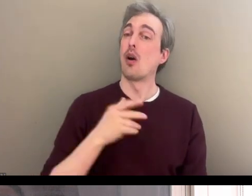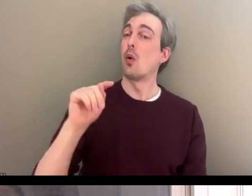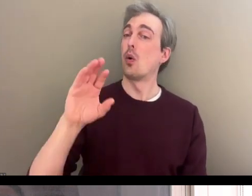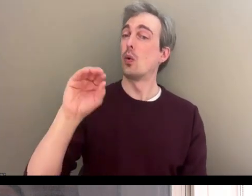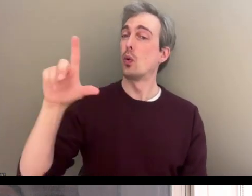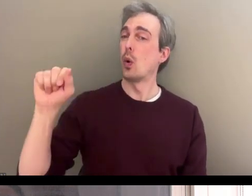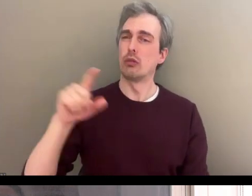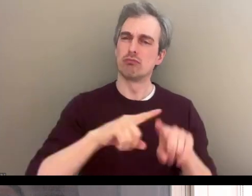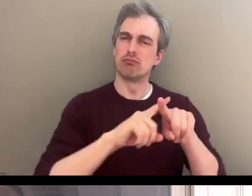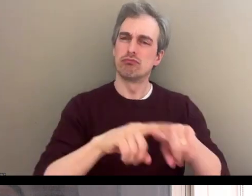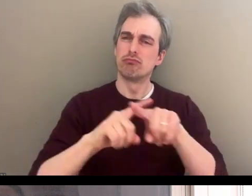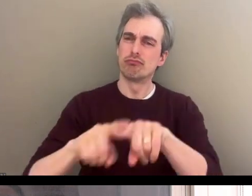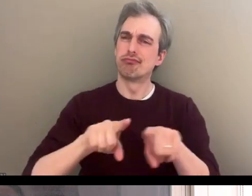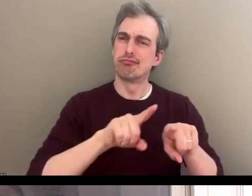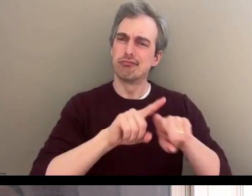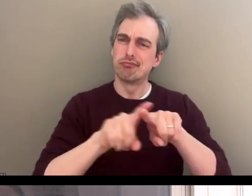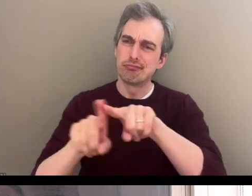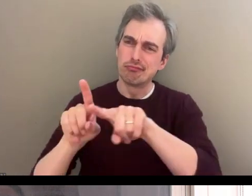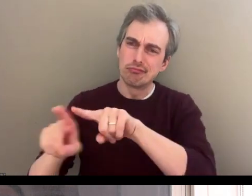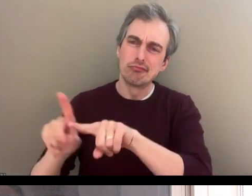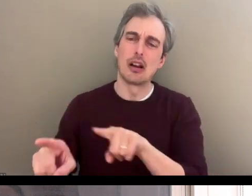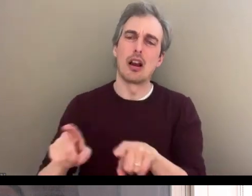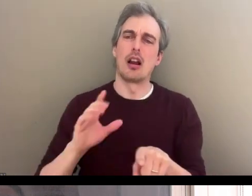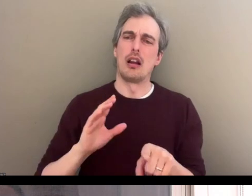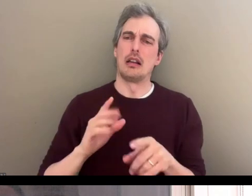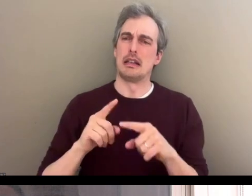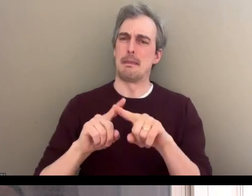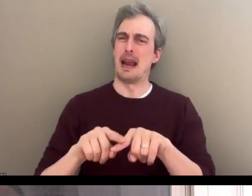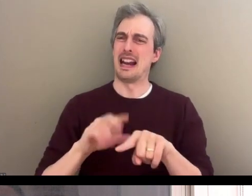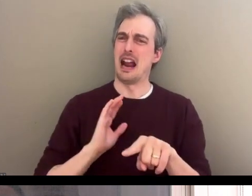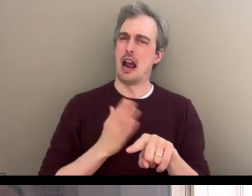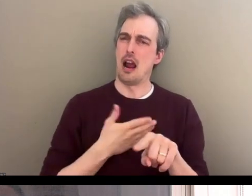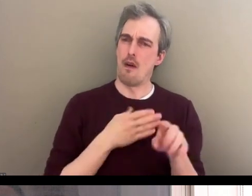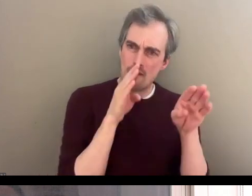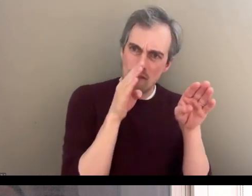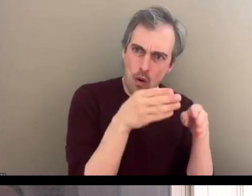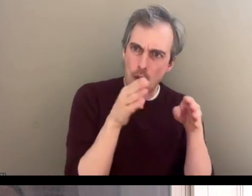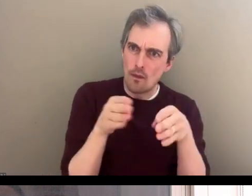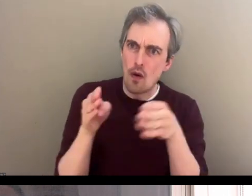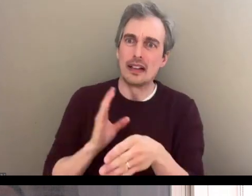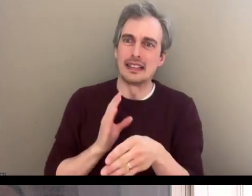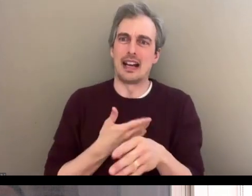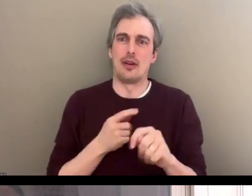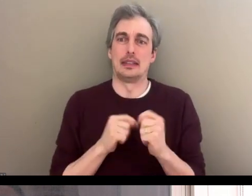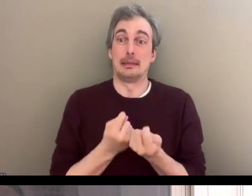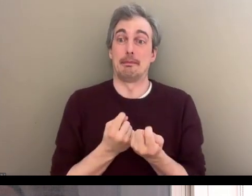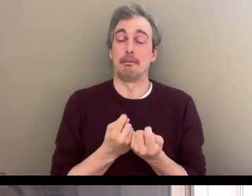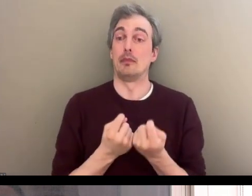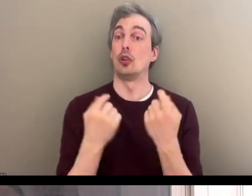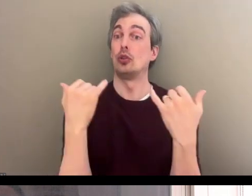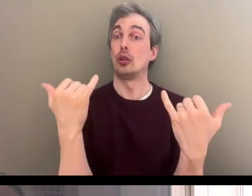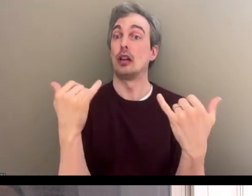depending on the focus of our teams. Our focus today, obviously, it's those tools regarding how to make